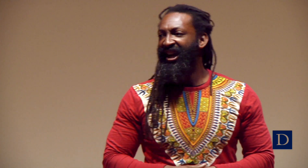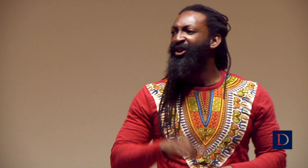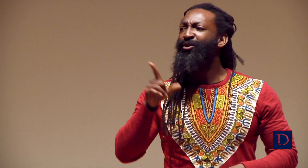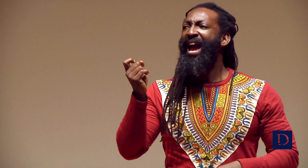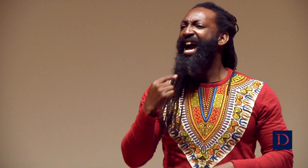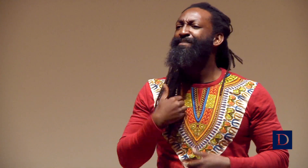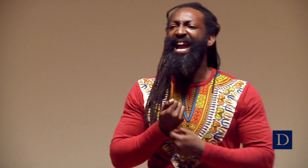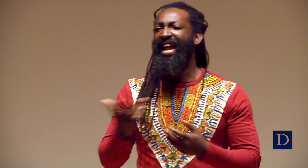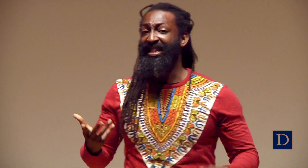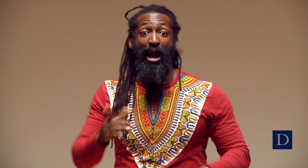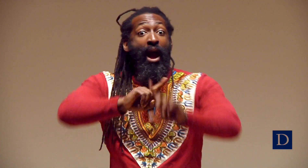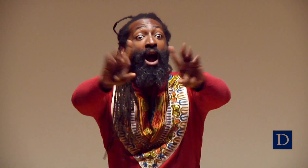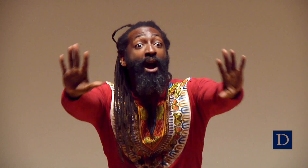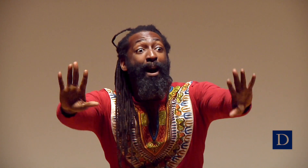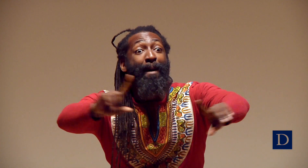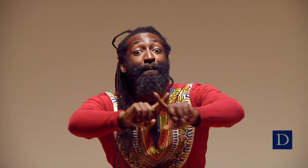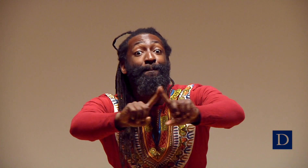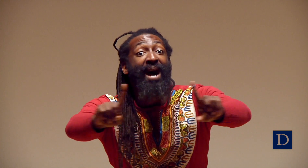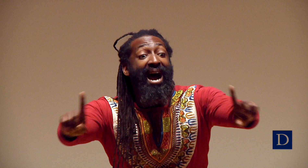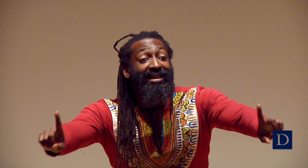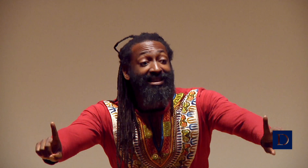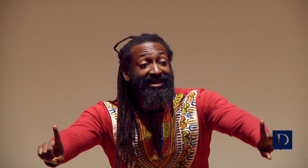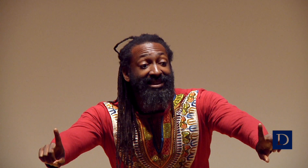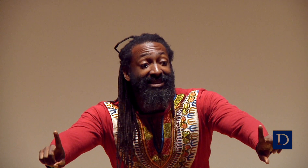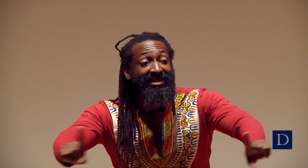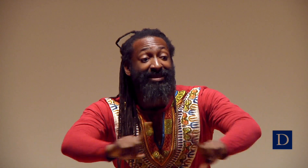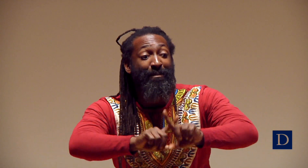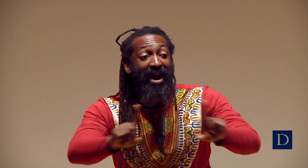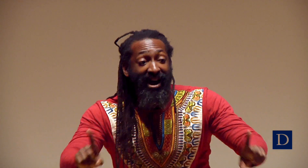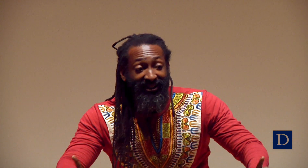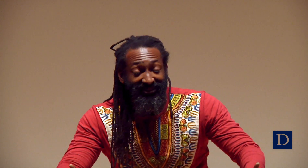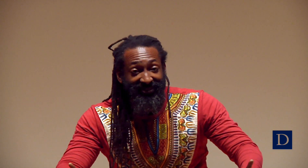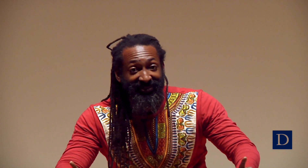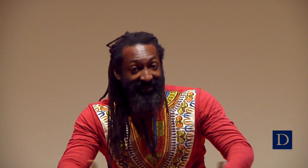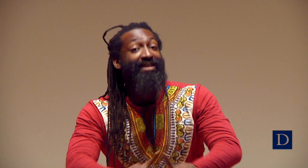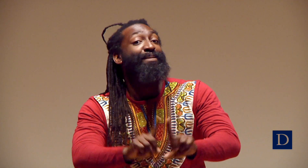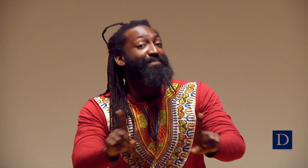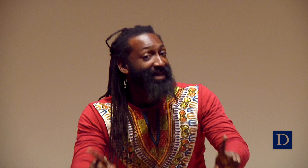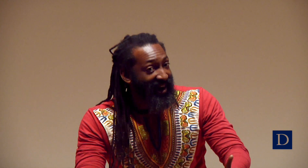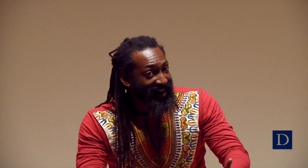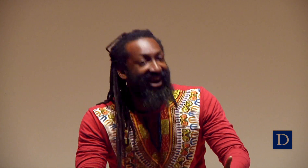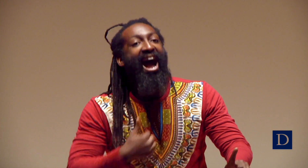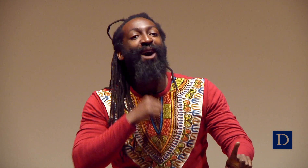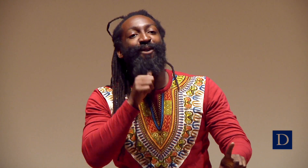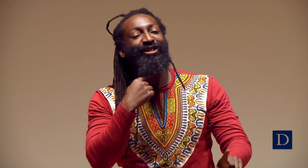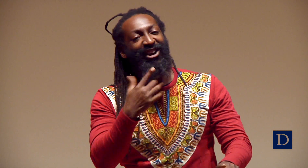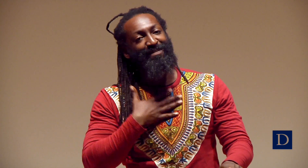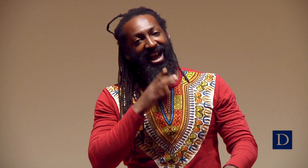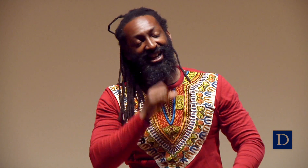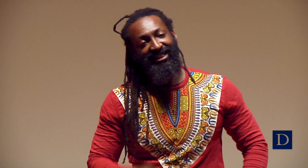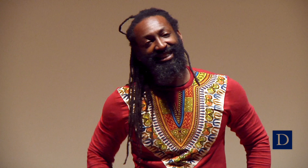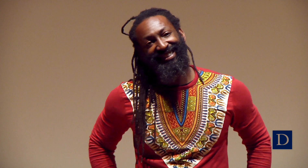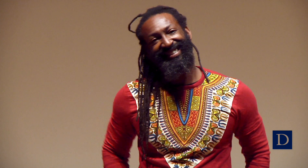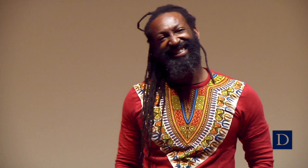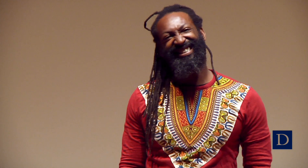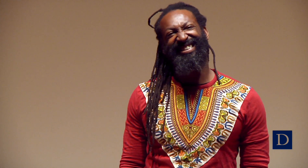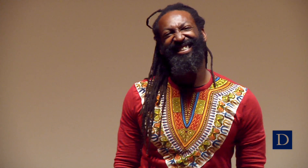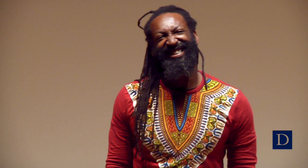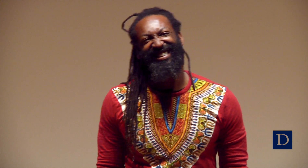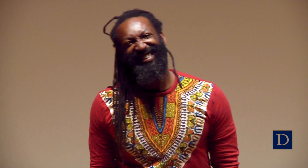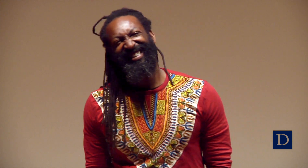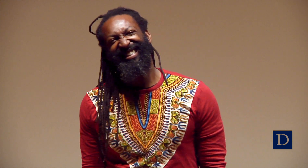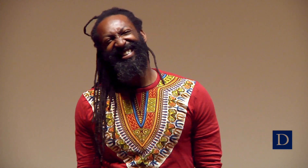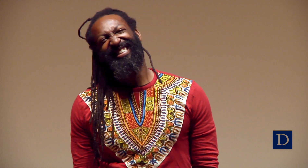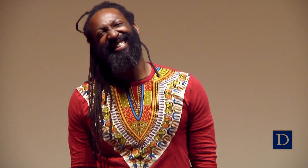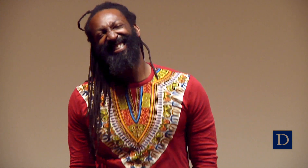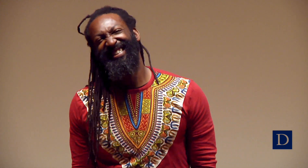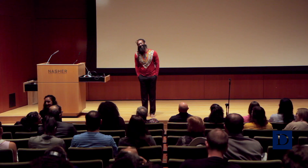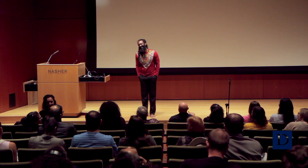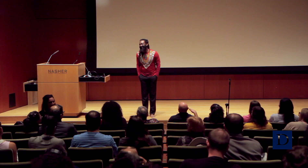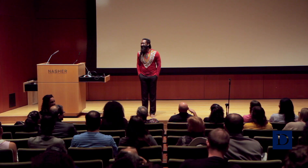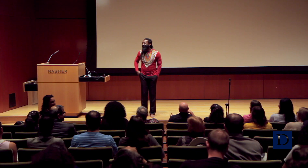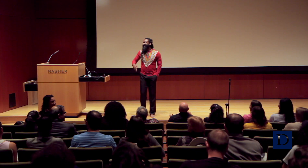You can ask me anything, but I won’t tell you my age.